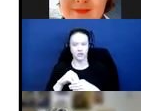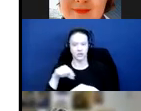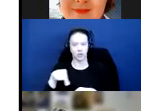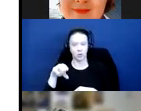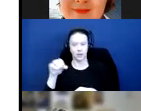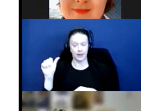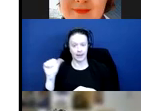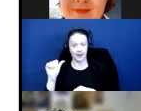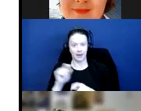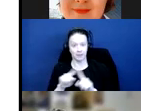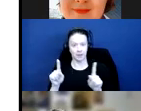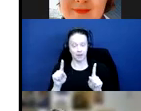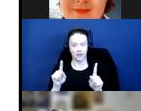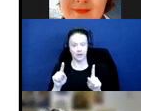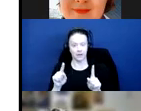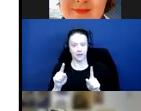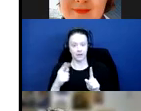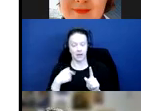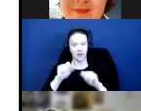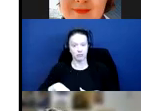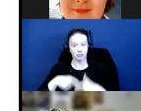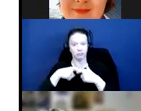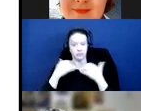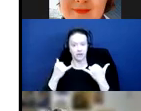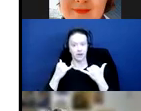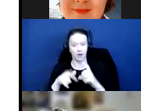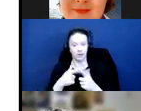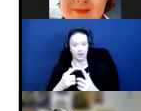But if I can pause now and take the question,